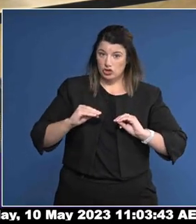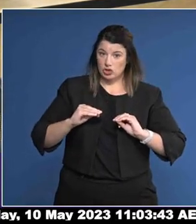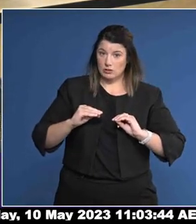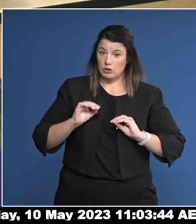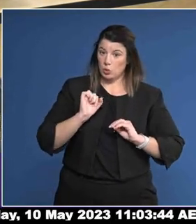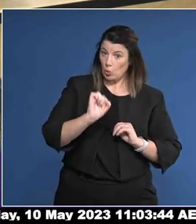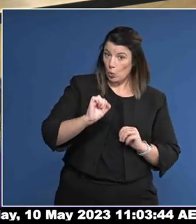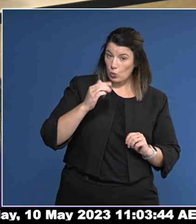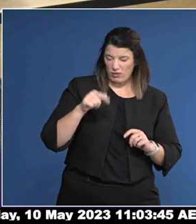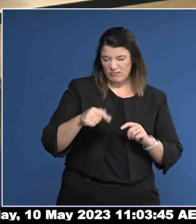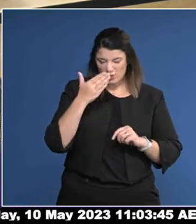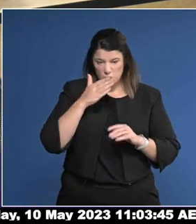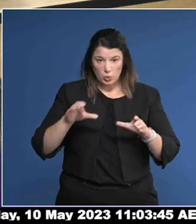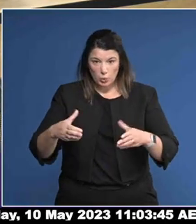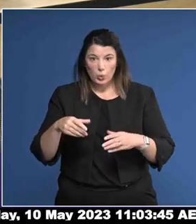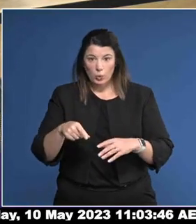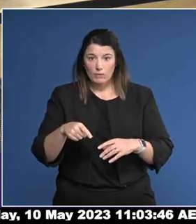failed in their child reporting obligations; correct?